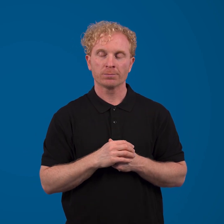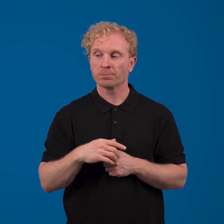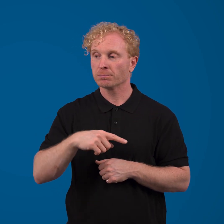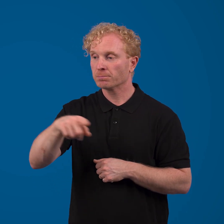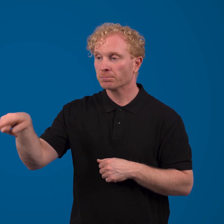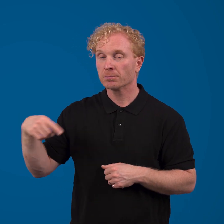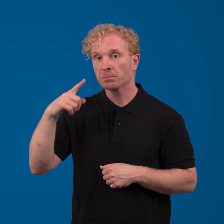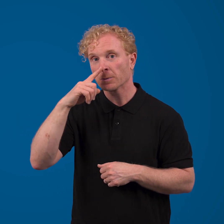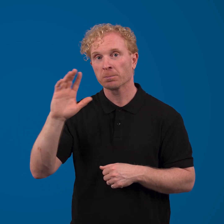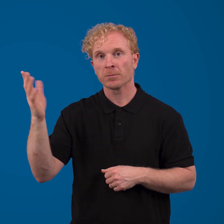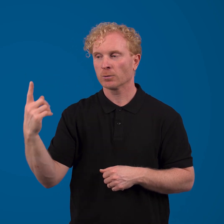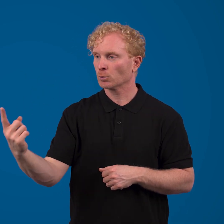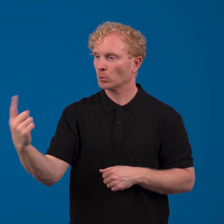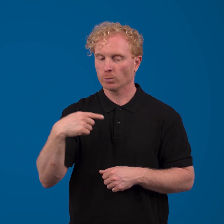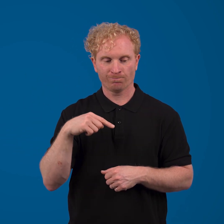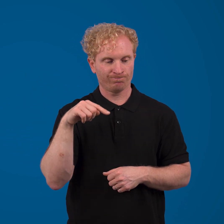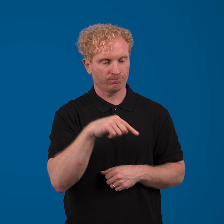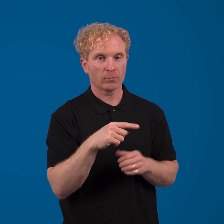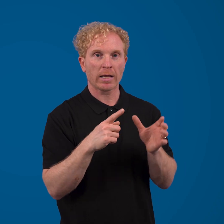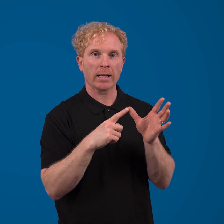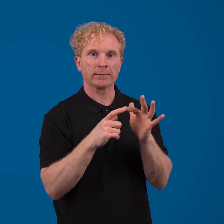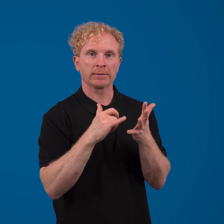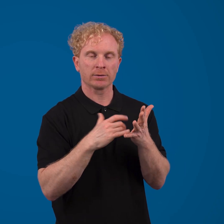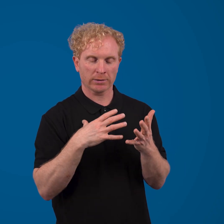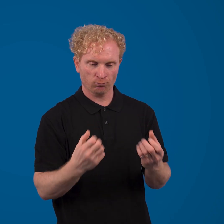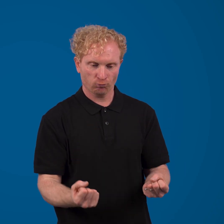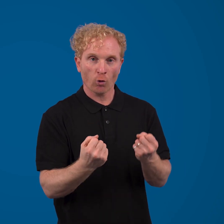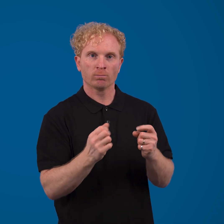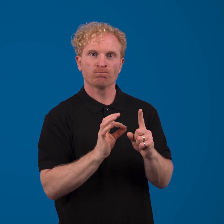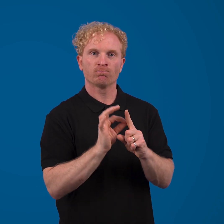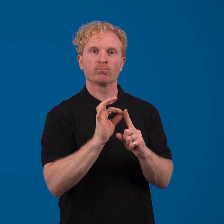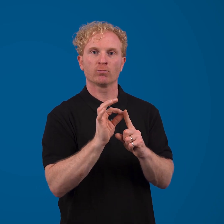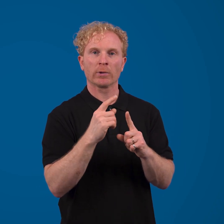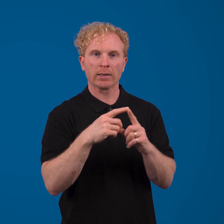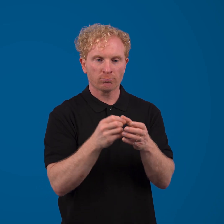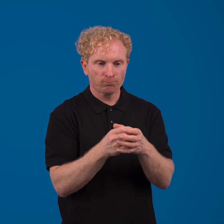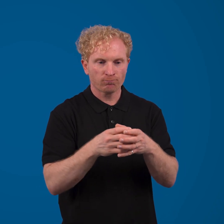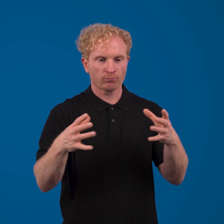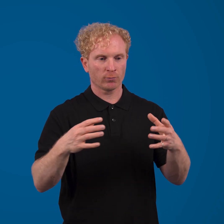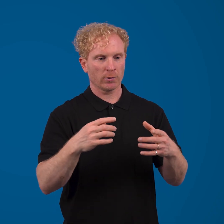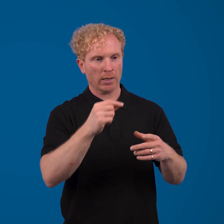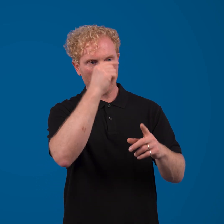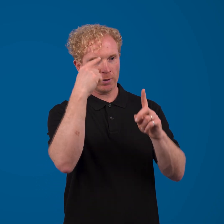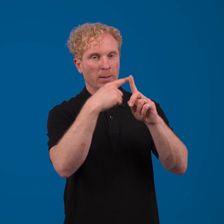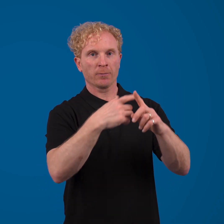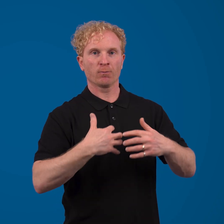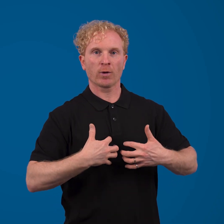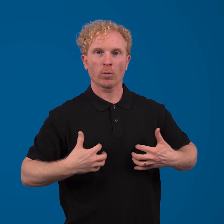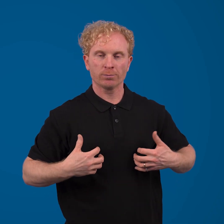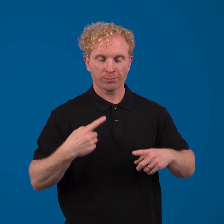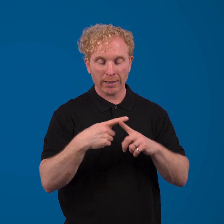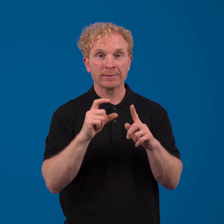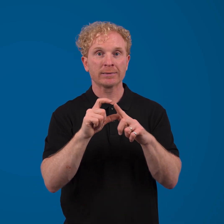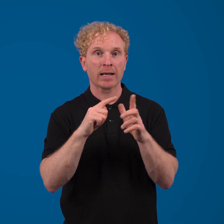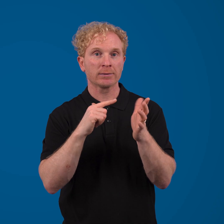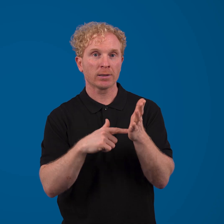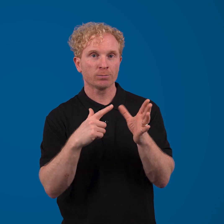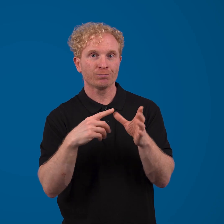People told us ADS needs to strengthen and expand the Outcomes Framework and data,